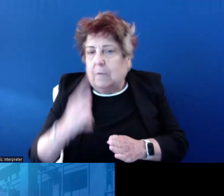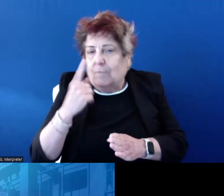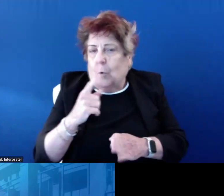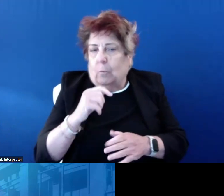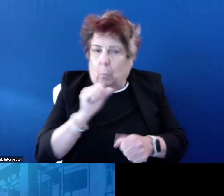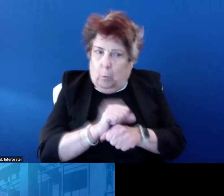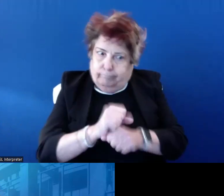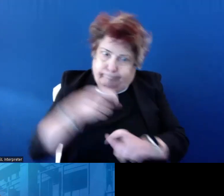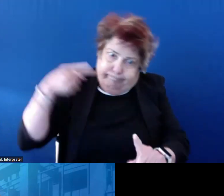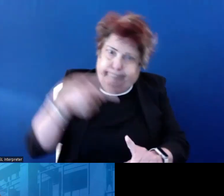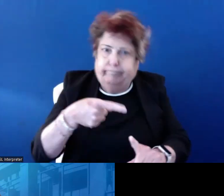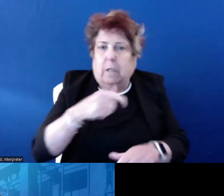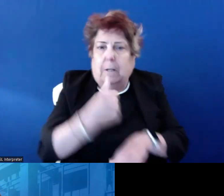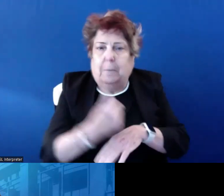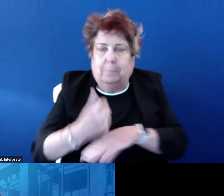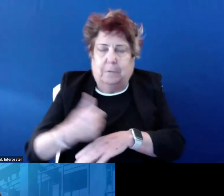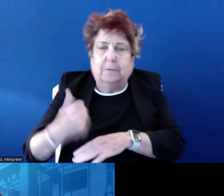course we certainly would welcome any of